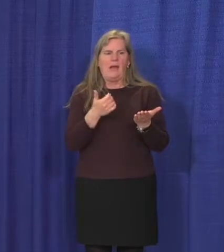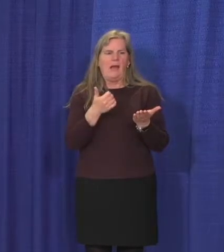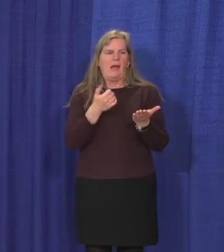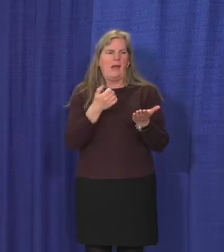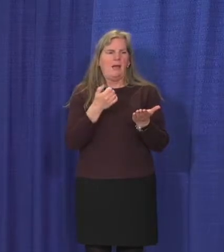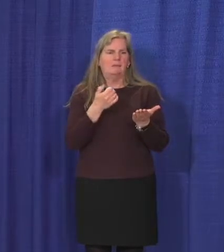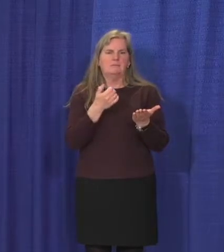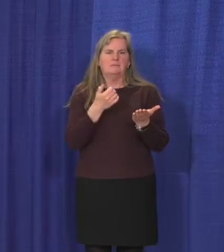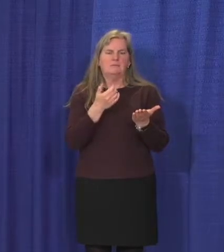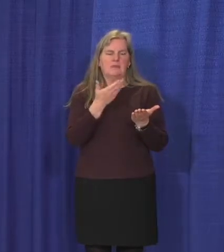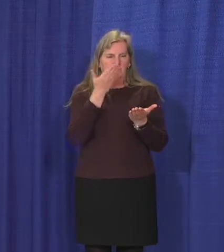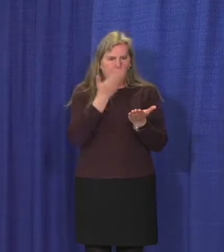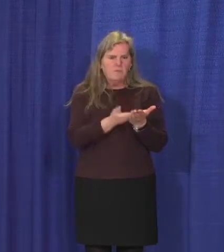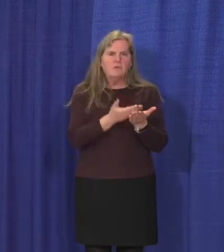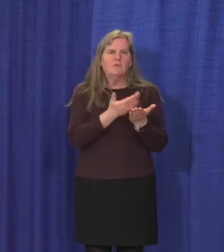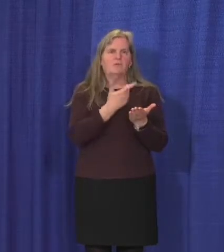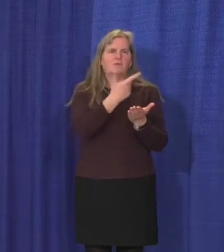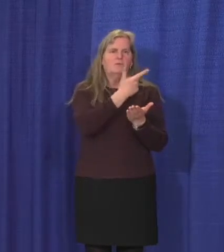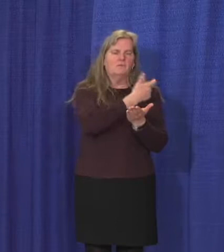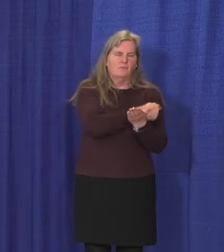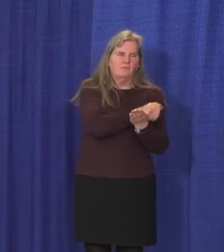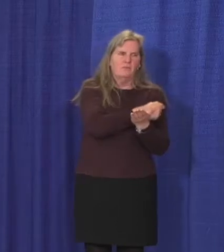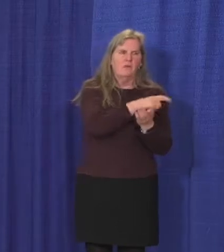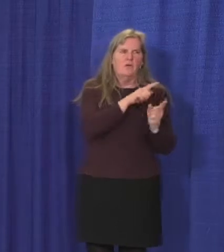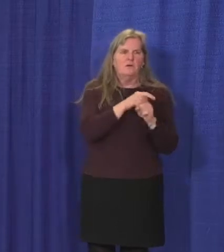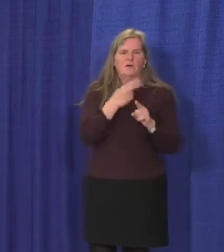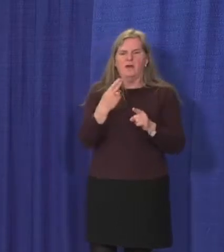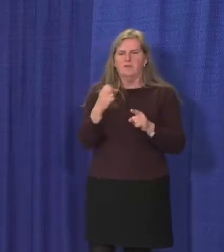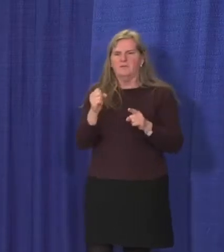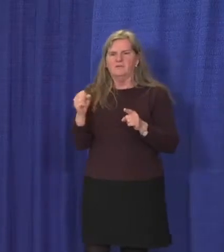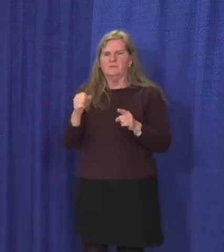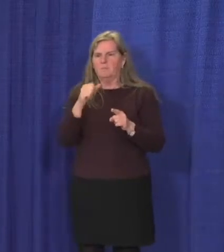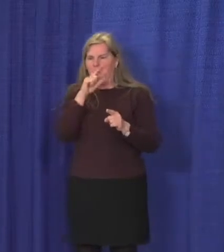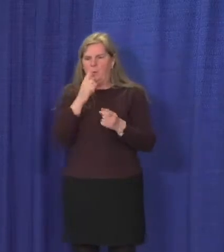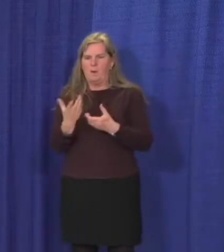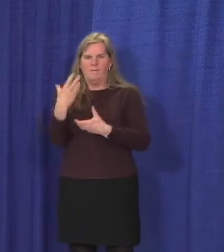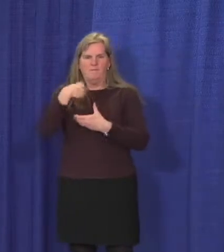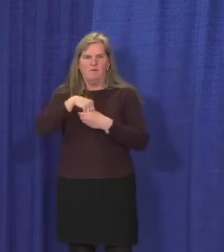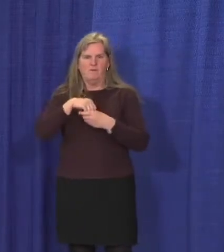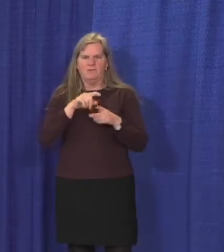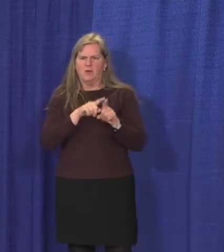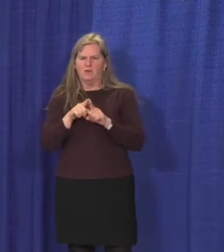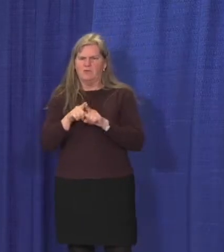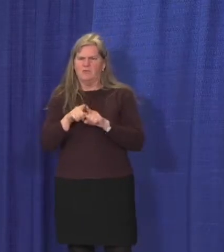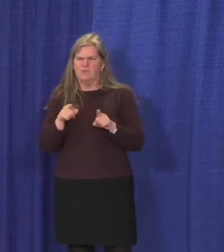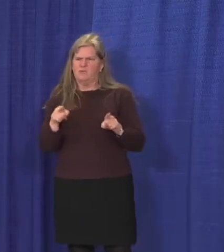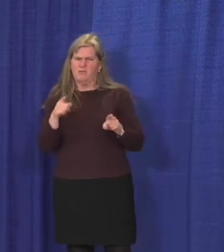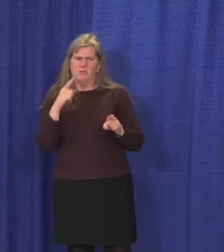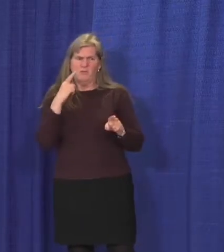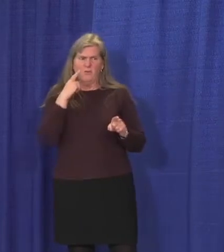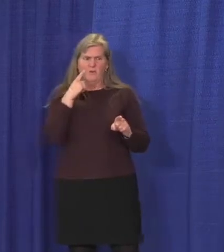passport and your Minister of health and social services said that yesterday to reporters.